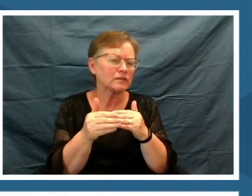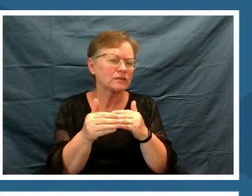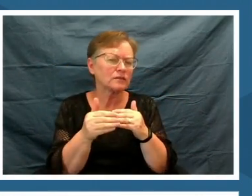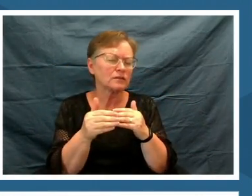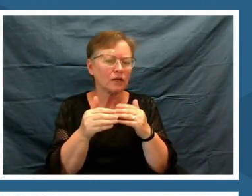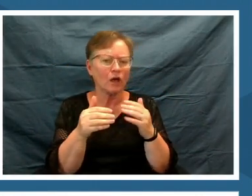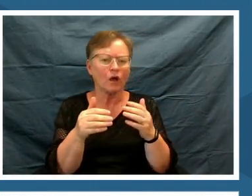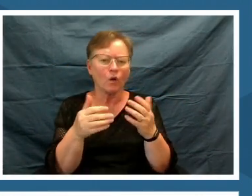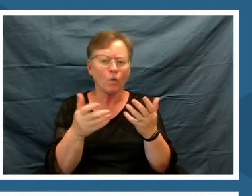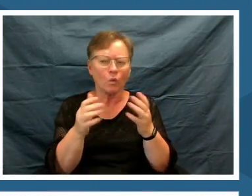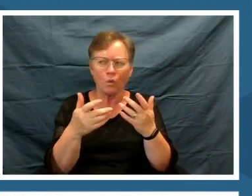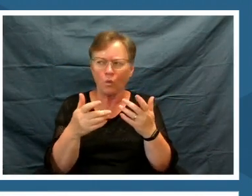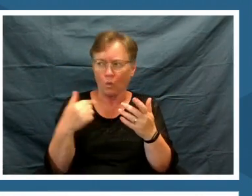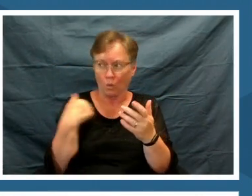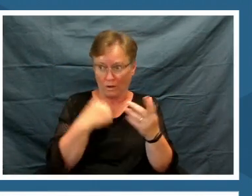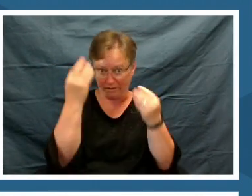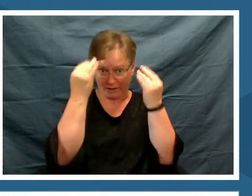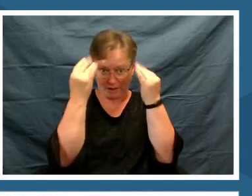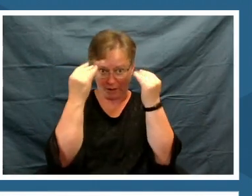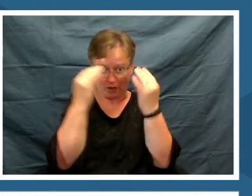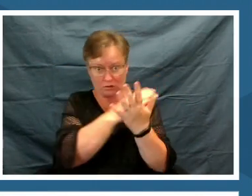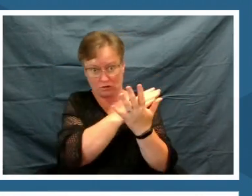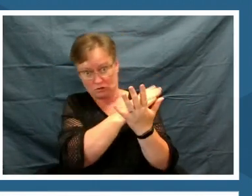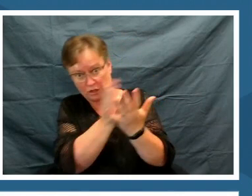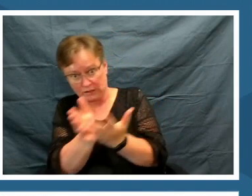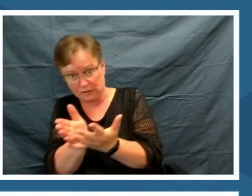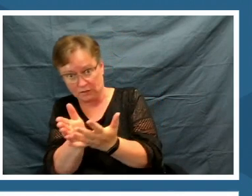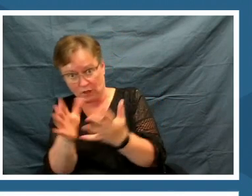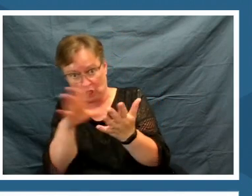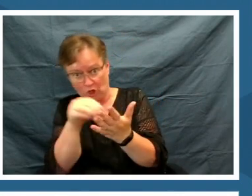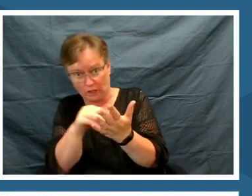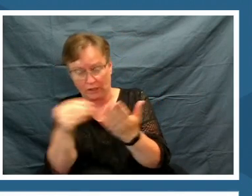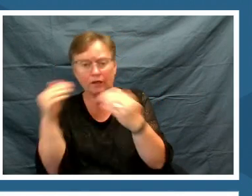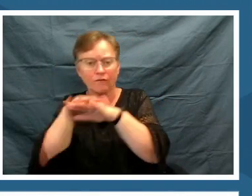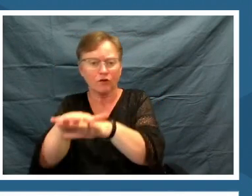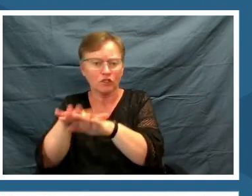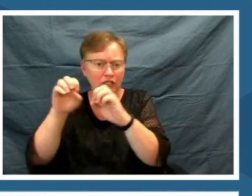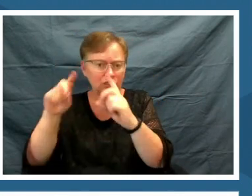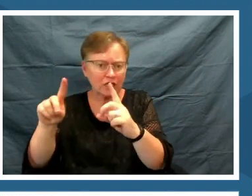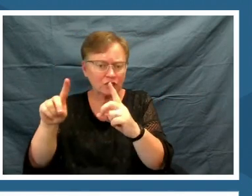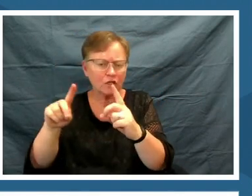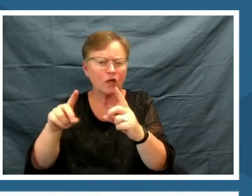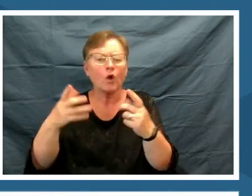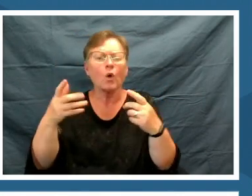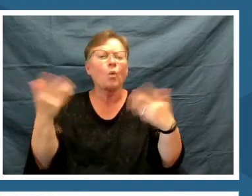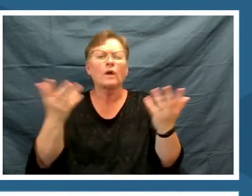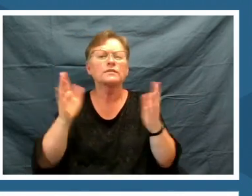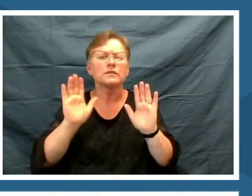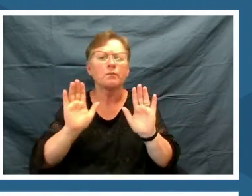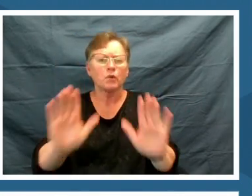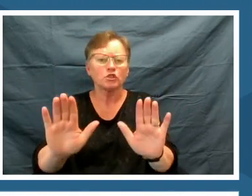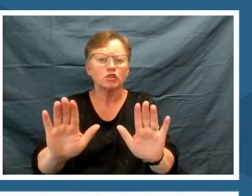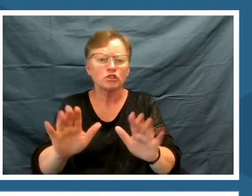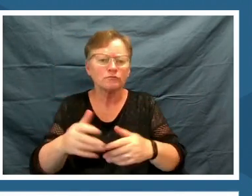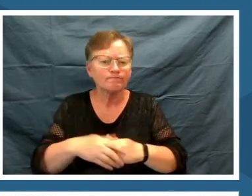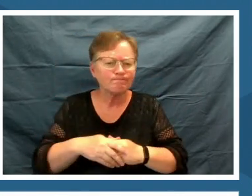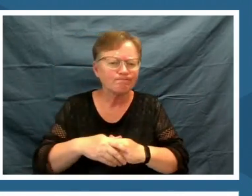transdisciplinary learning and convergence education and i think that's something that